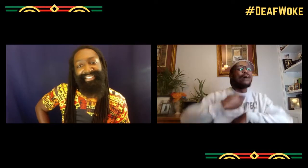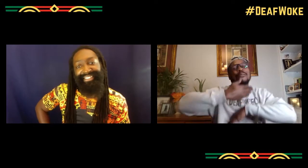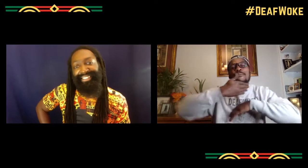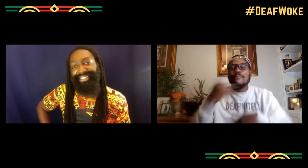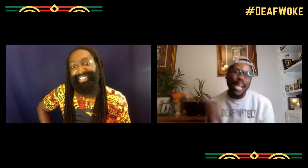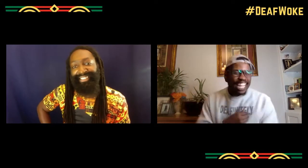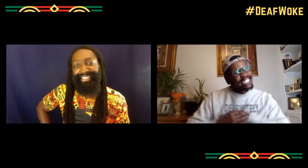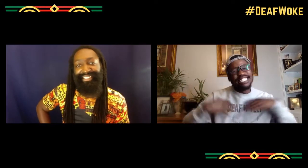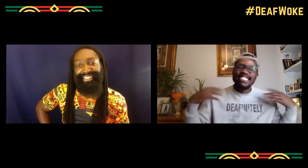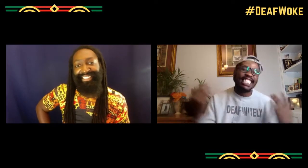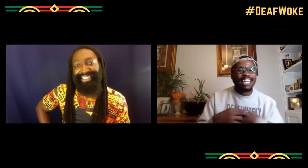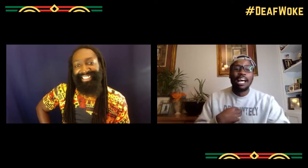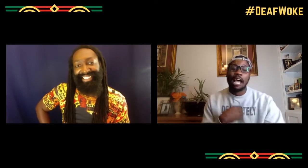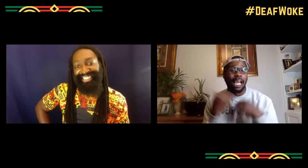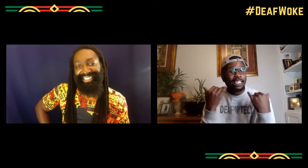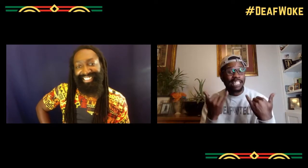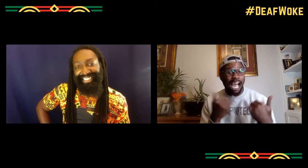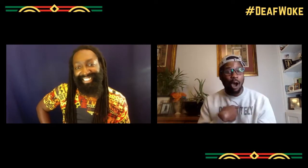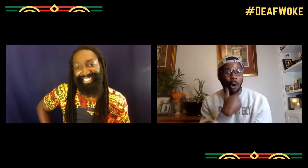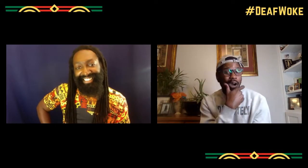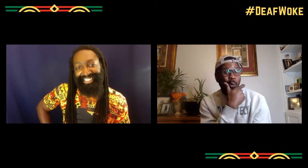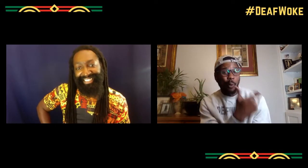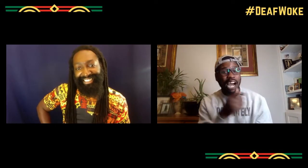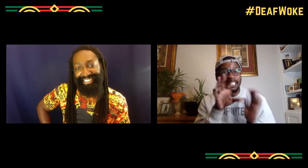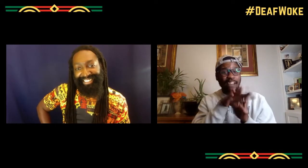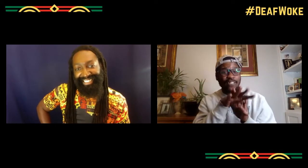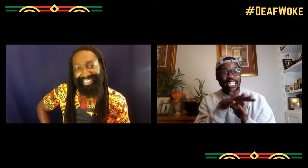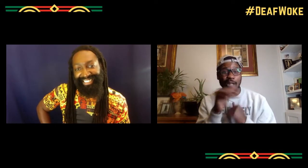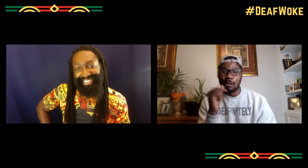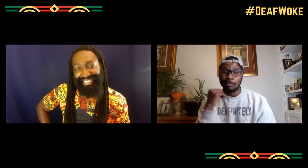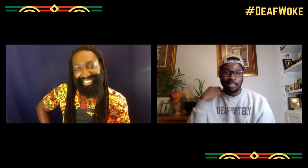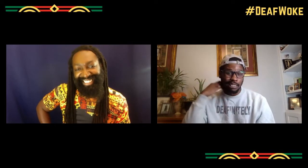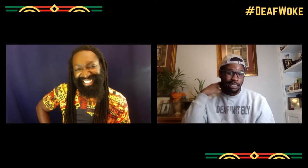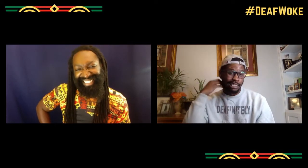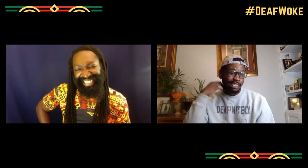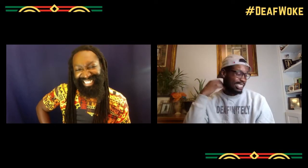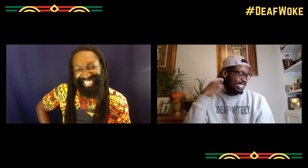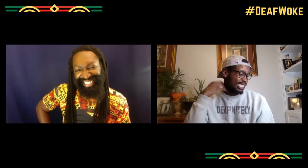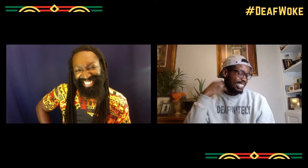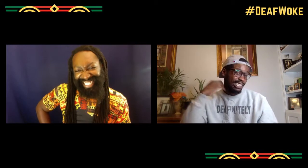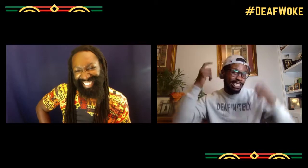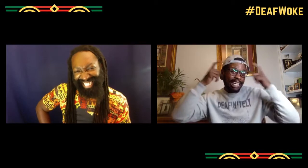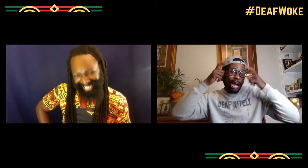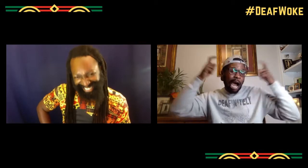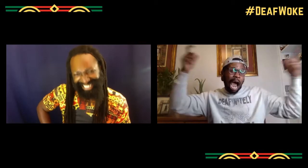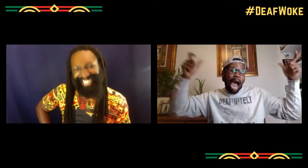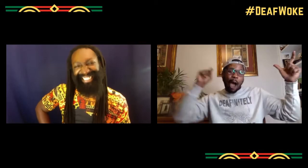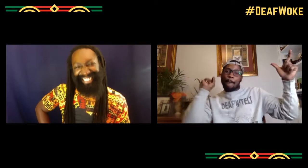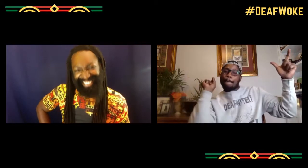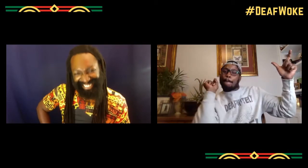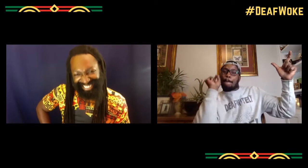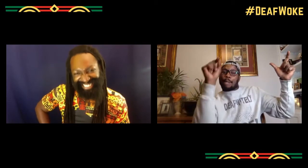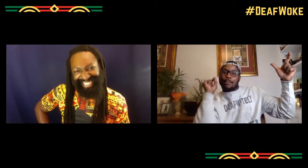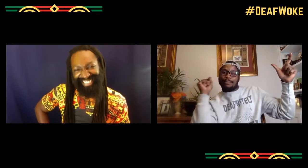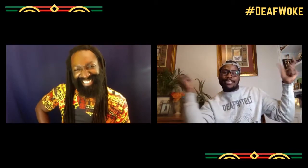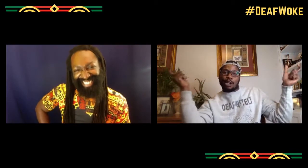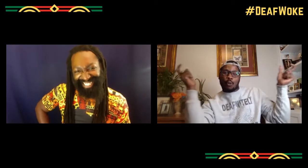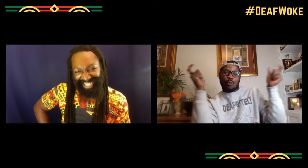I thought I was dope. I thought I was fire, I thought I was the best. And then now I watched that video. I'm like, oh, uh oh.